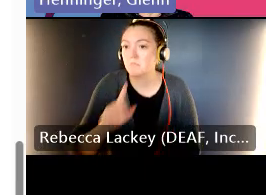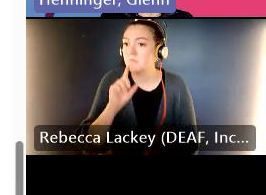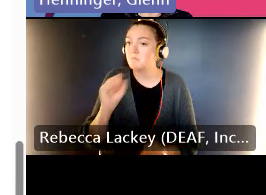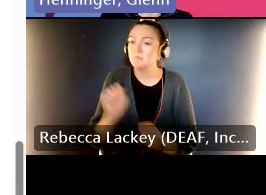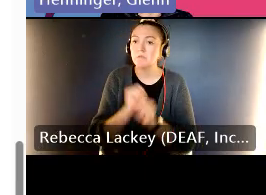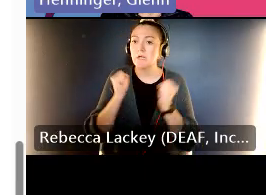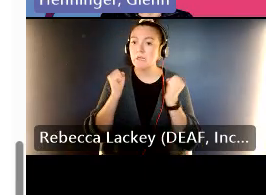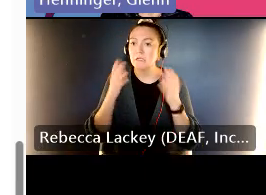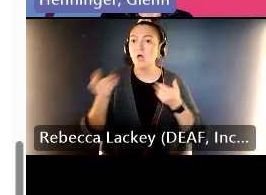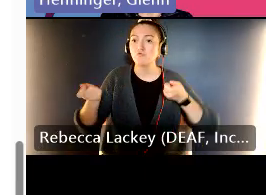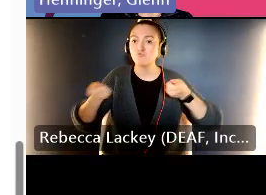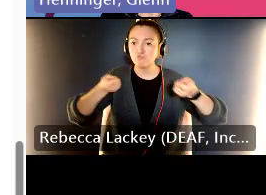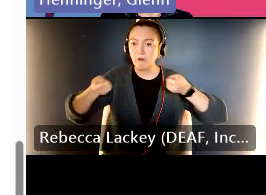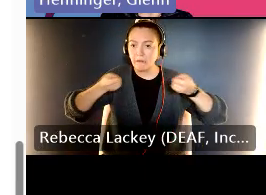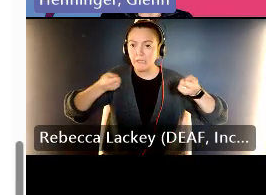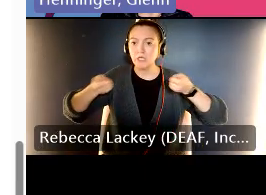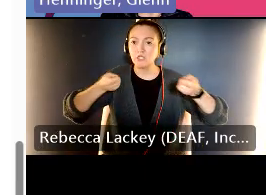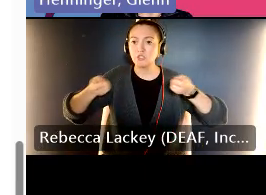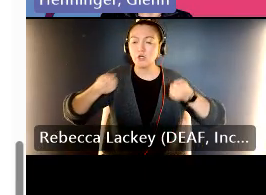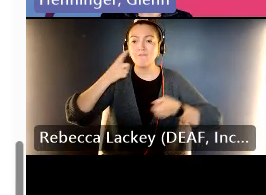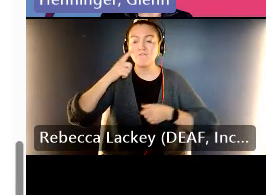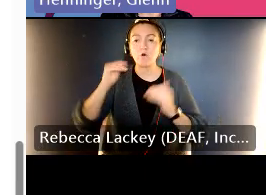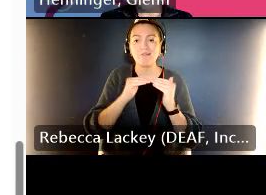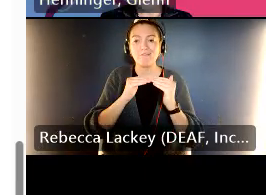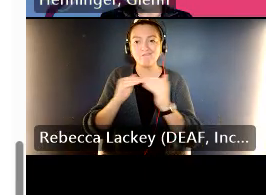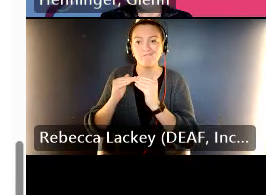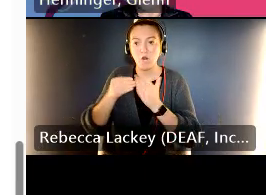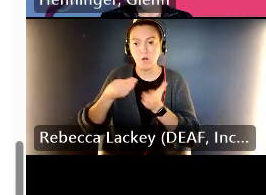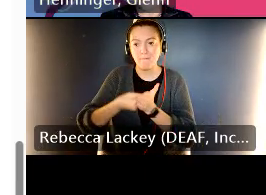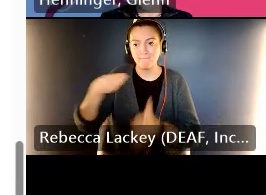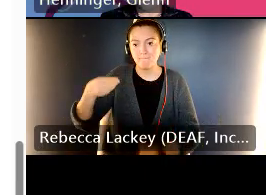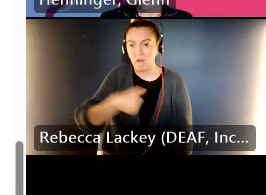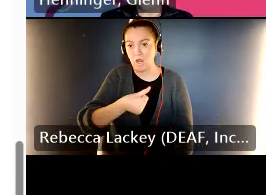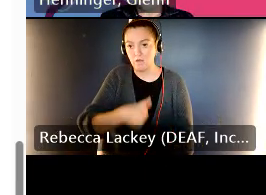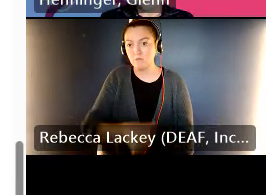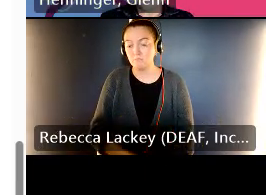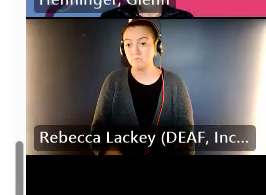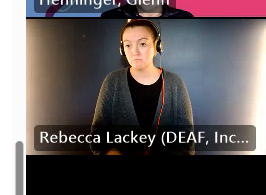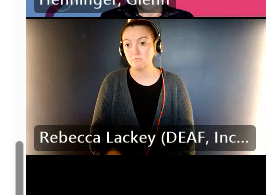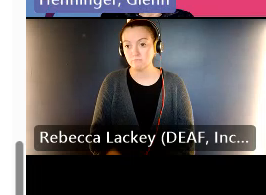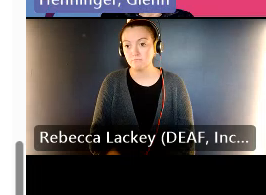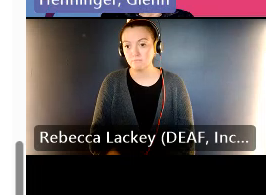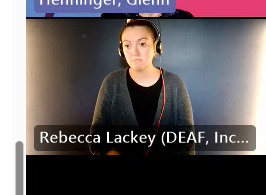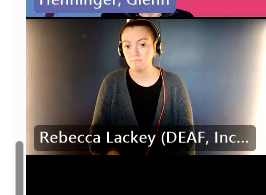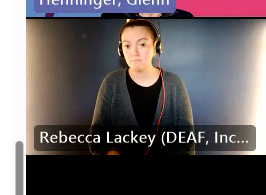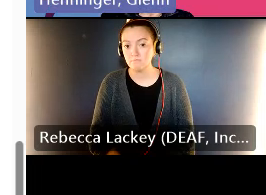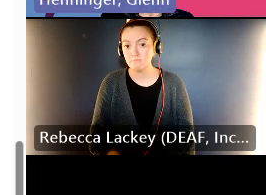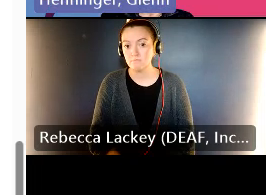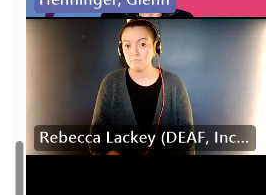a lot of regulation in there as far as the fair wages and,